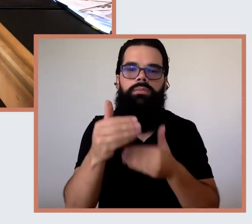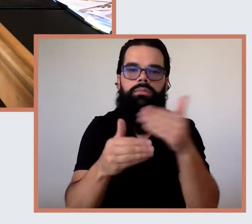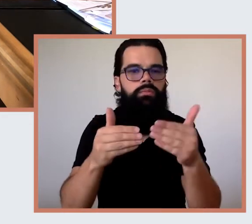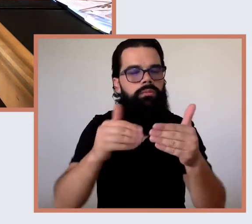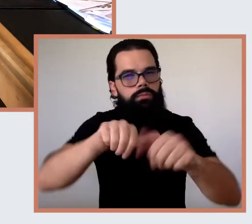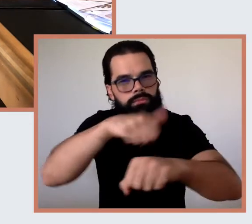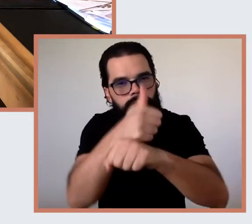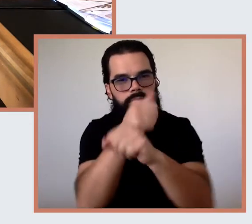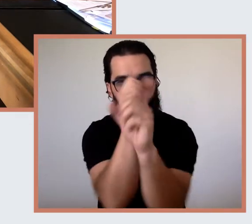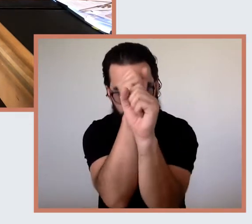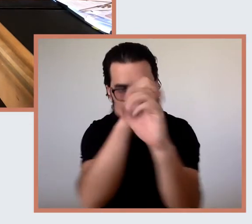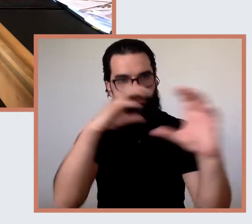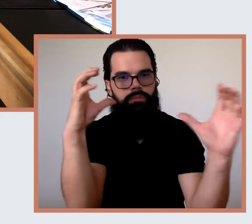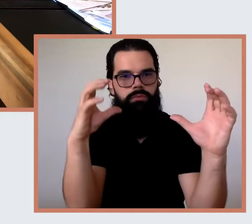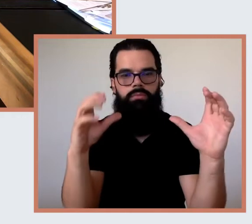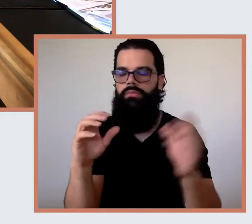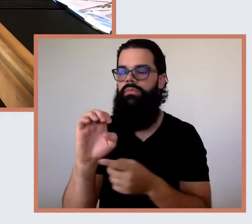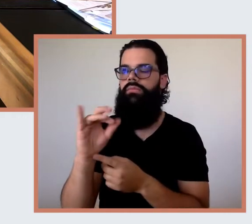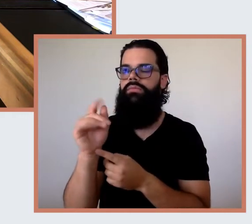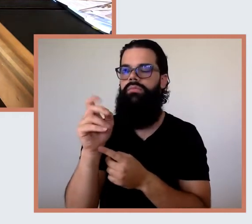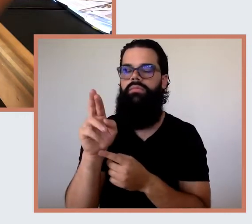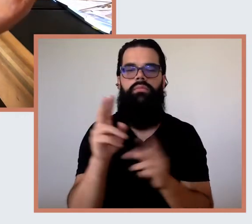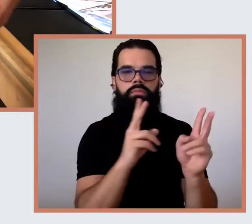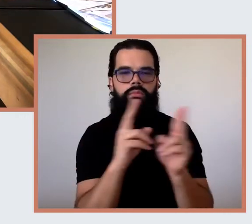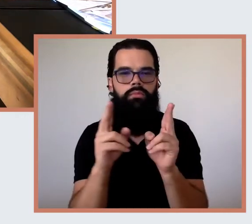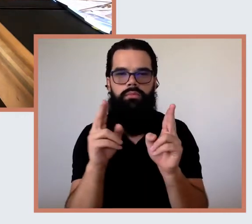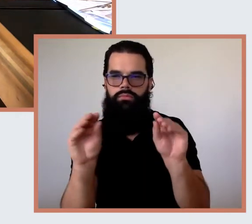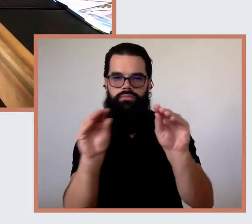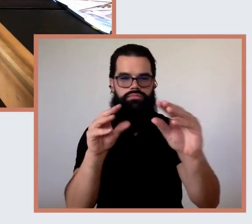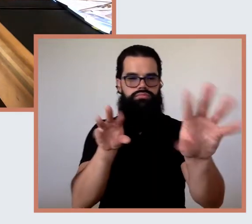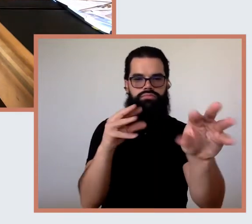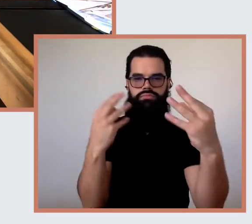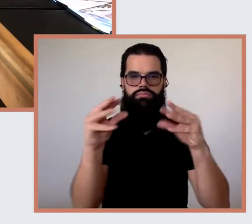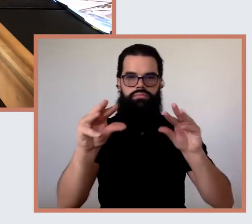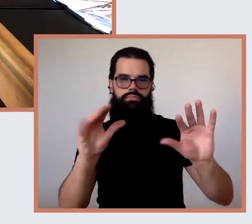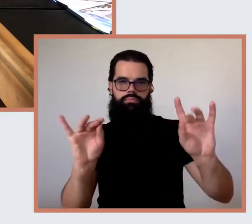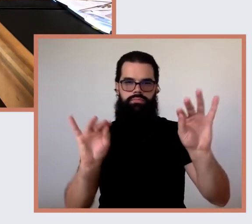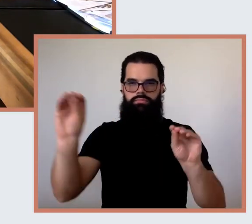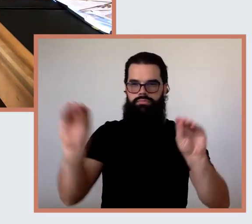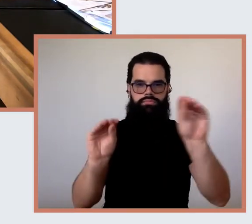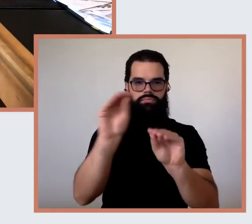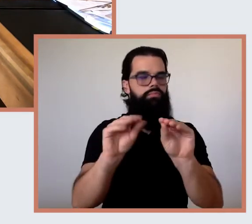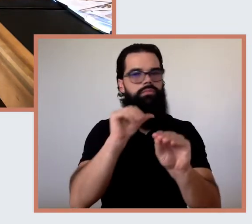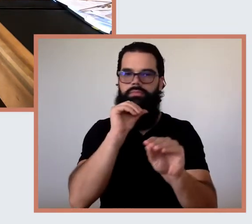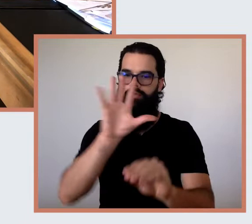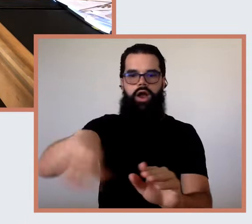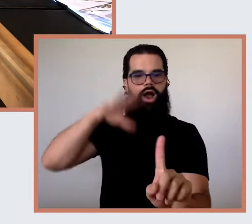and we have all of our takes and the editor cuts it all together, and you have, when you're doing a multi-camera show,